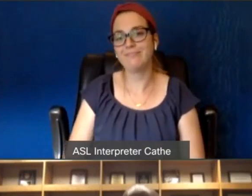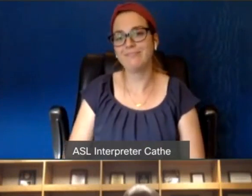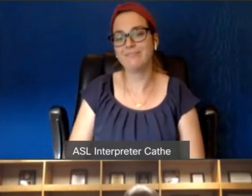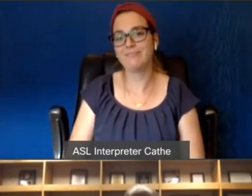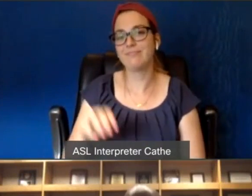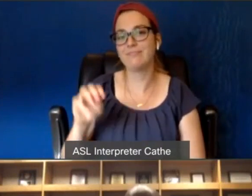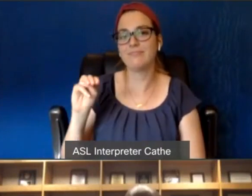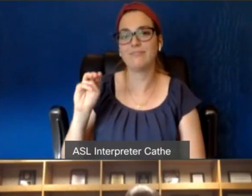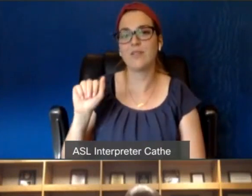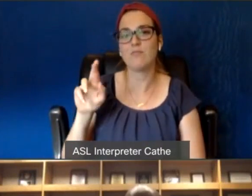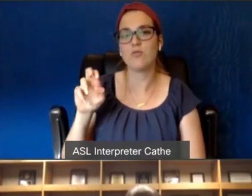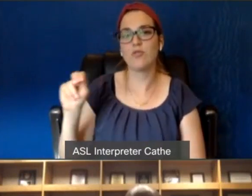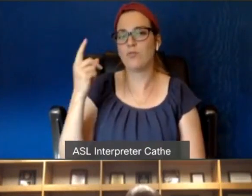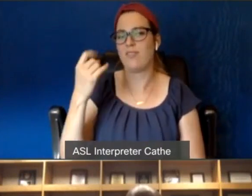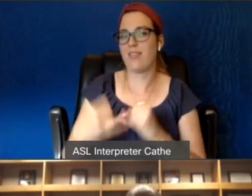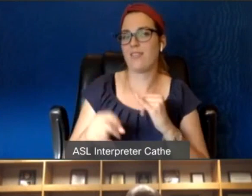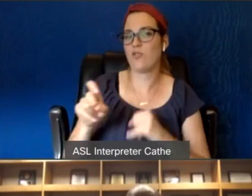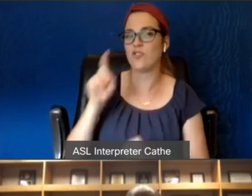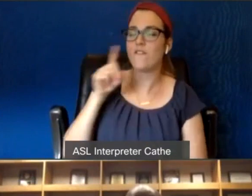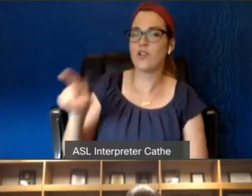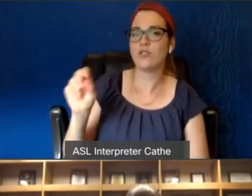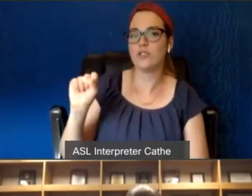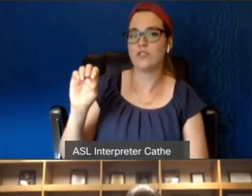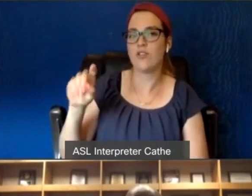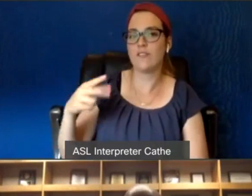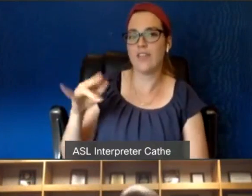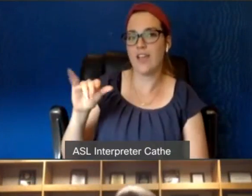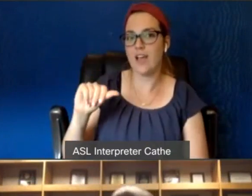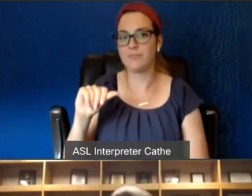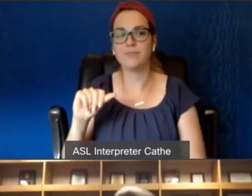Okay, one last question for you Sophia, and this is something they came up during a training